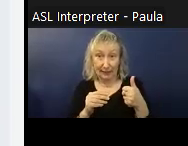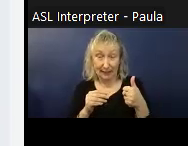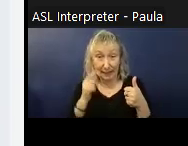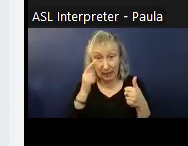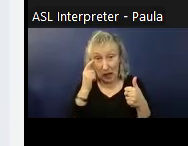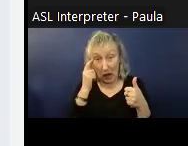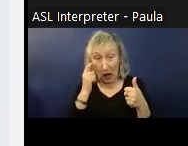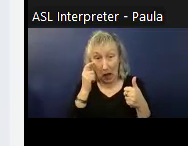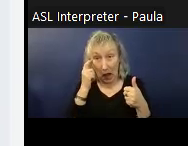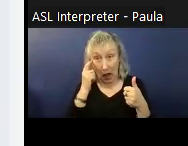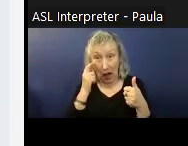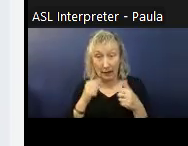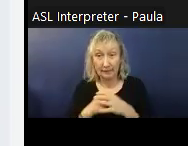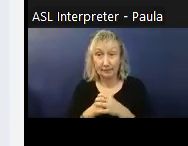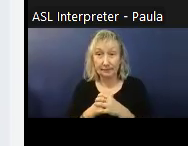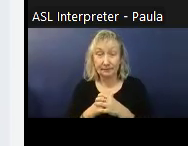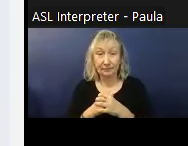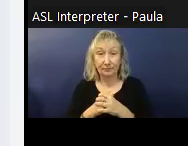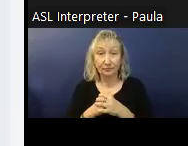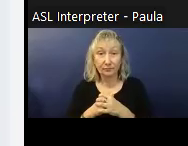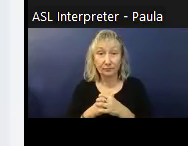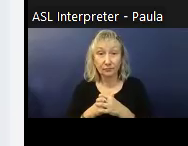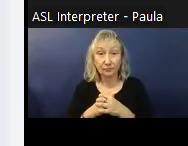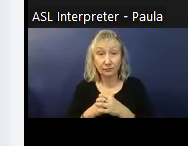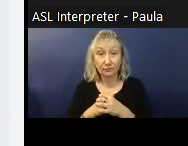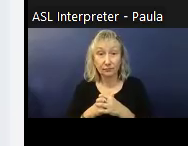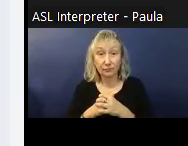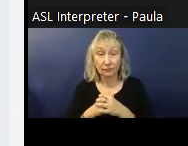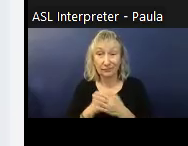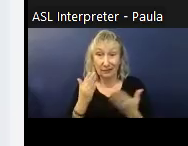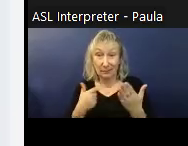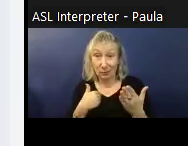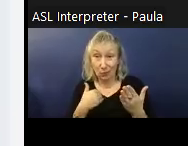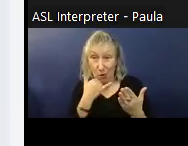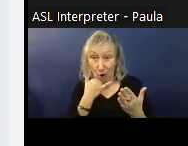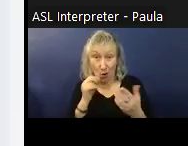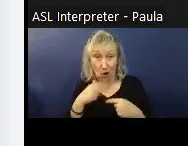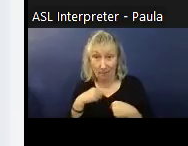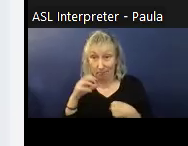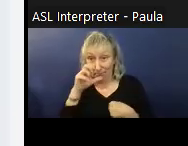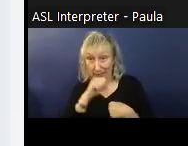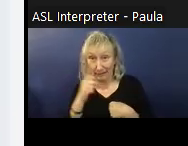And it, and unless I'm missing something, there were in the rules requirement like